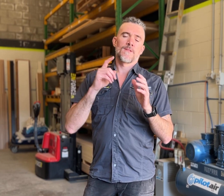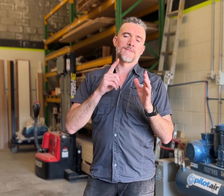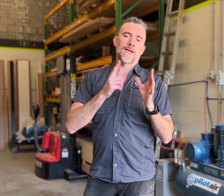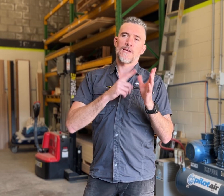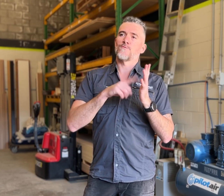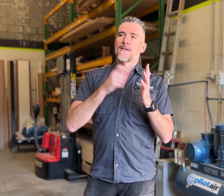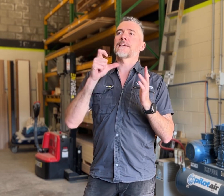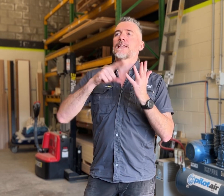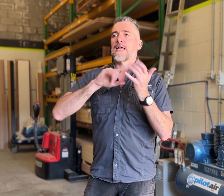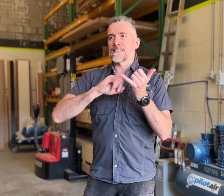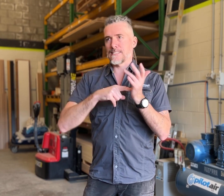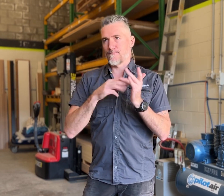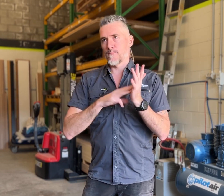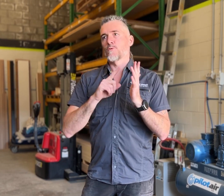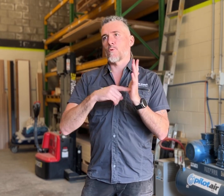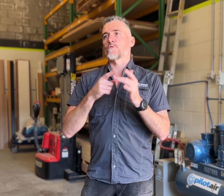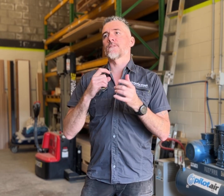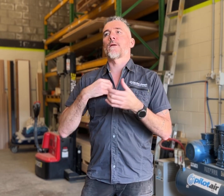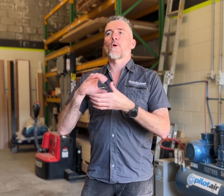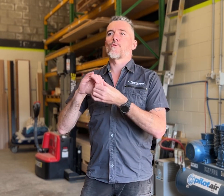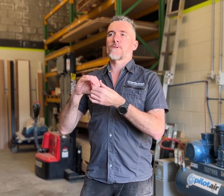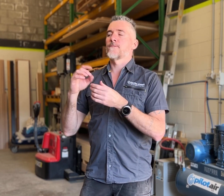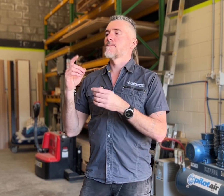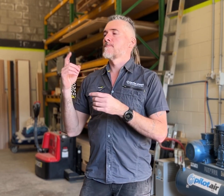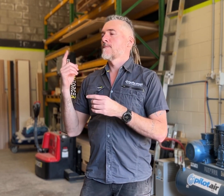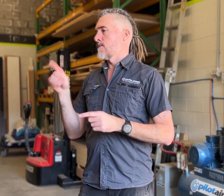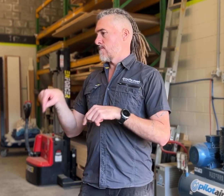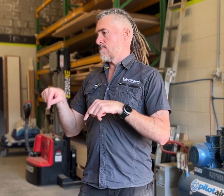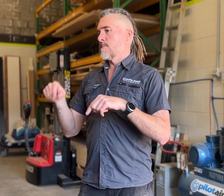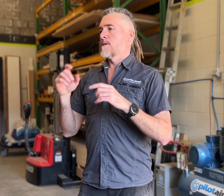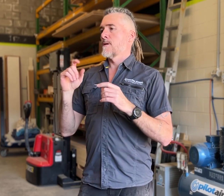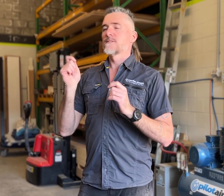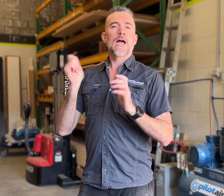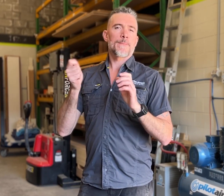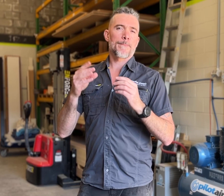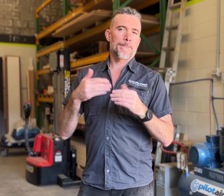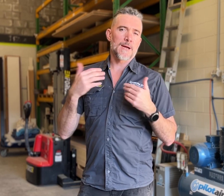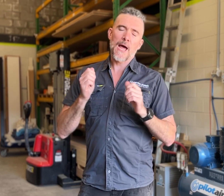My company is called AJ Custom Joinery. I’m the owner.